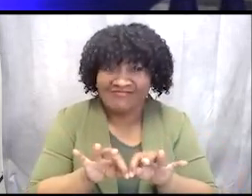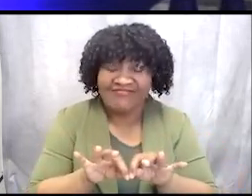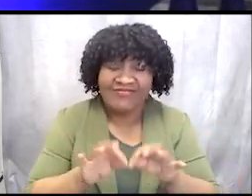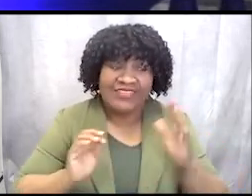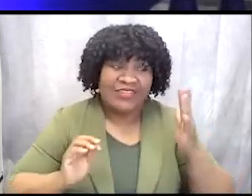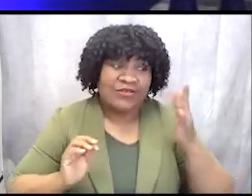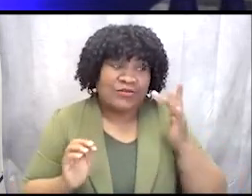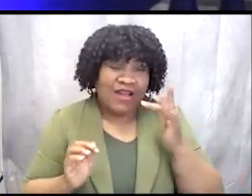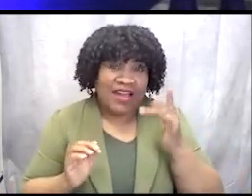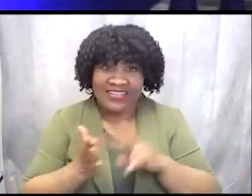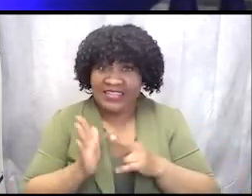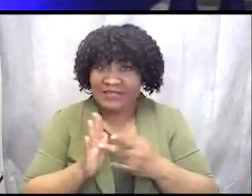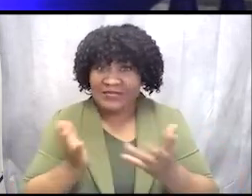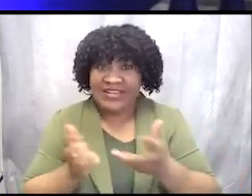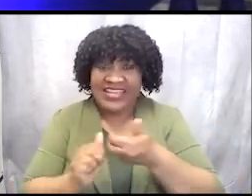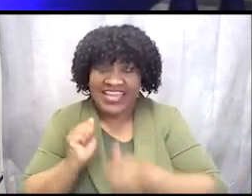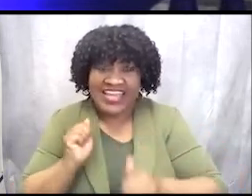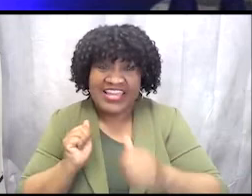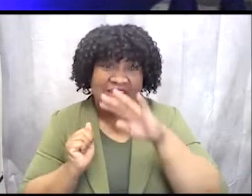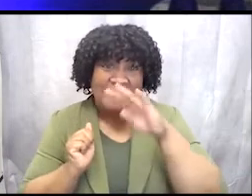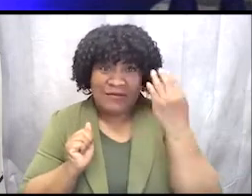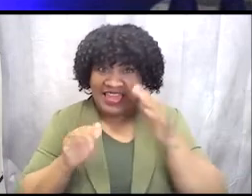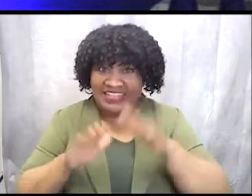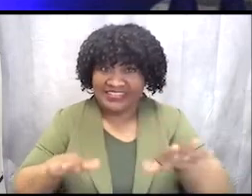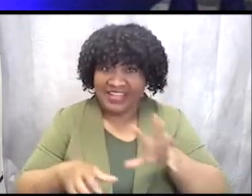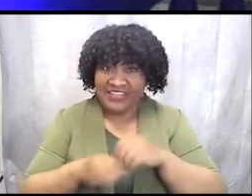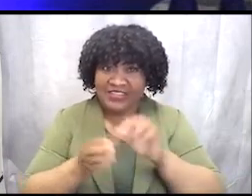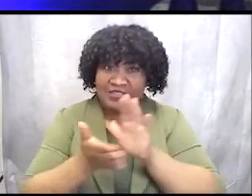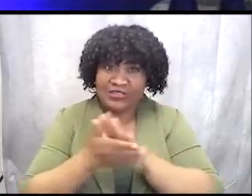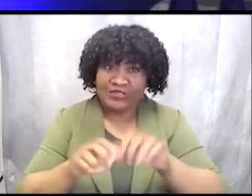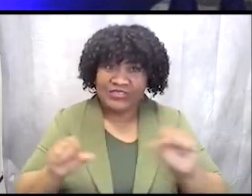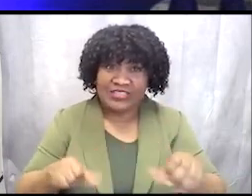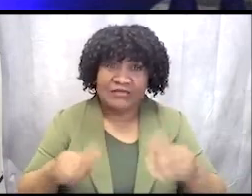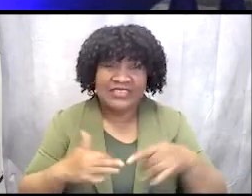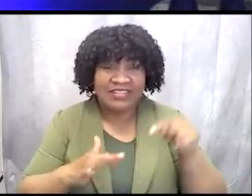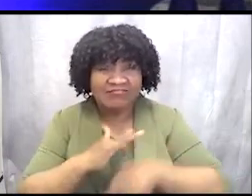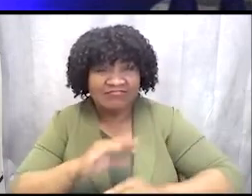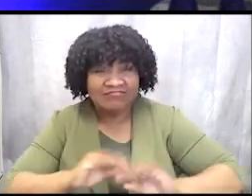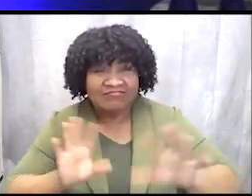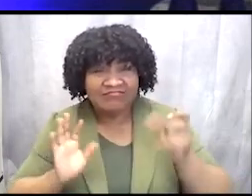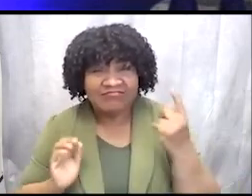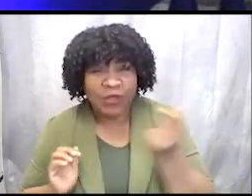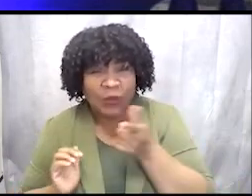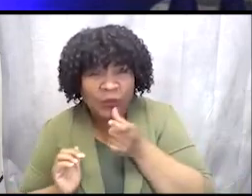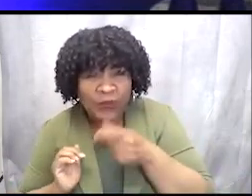because not only does every black child in our school system need to have a deeper understanding about who they are,